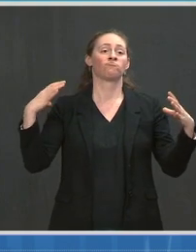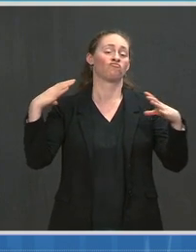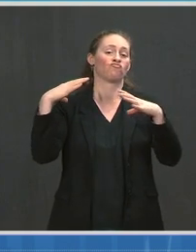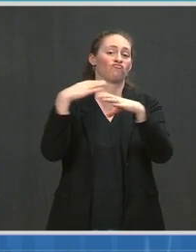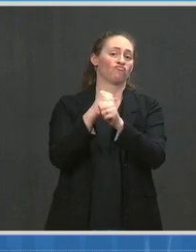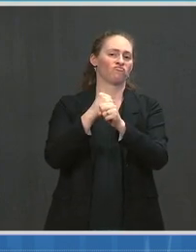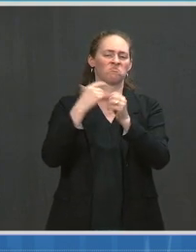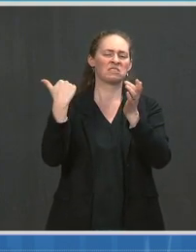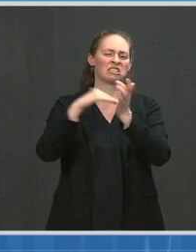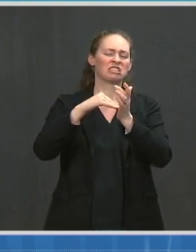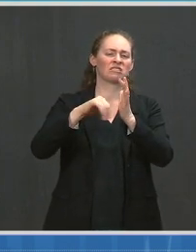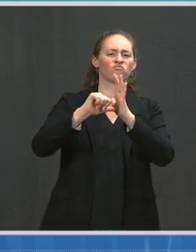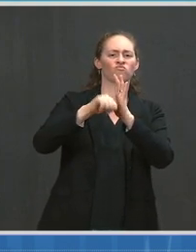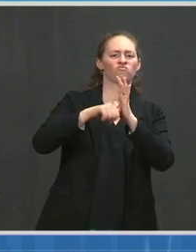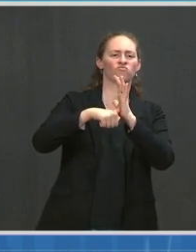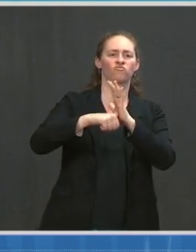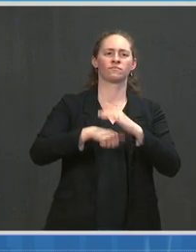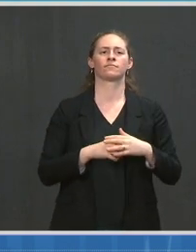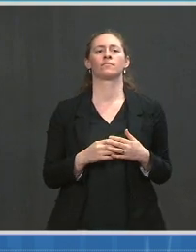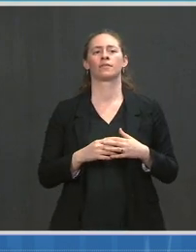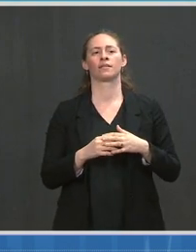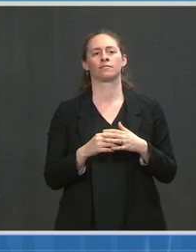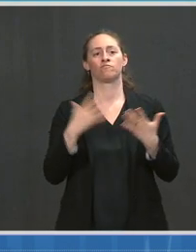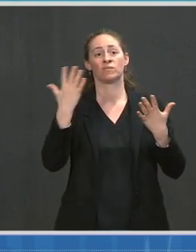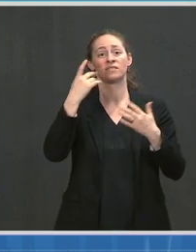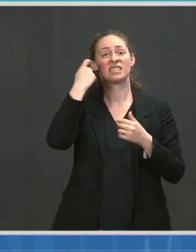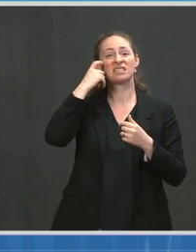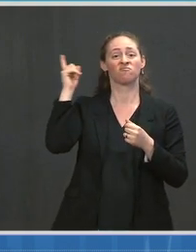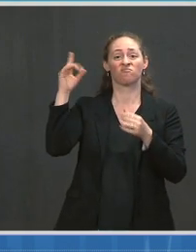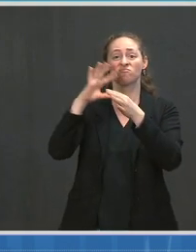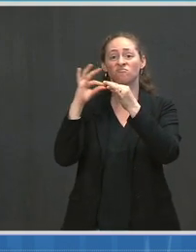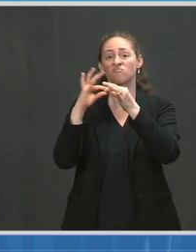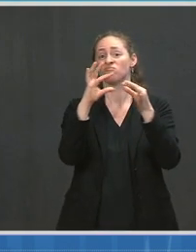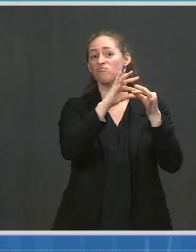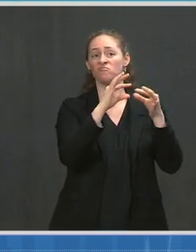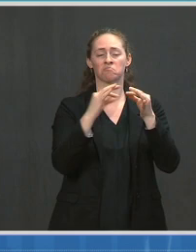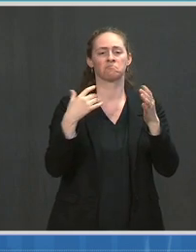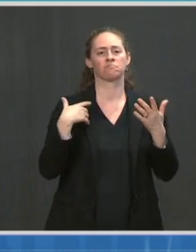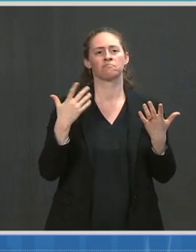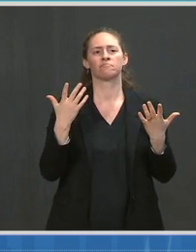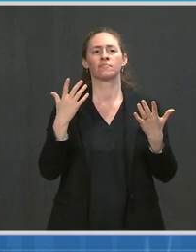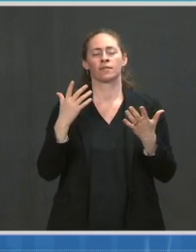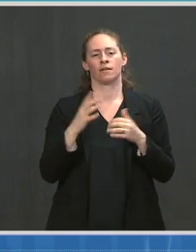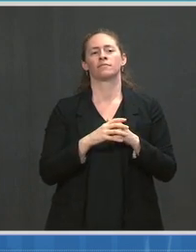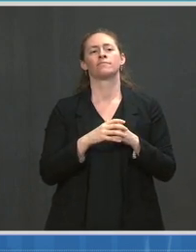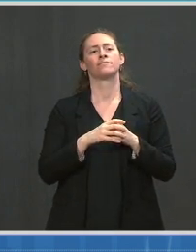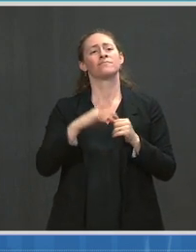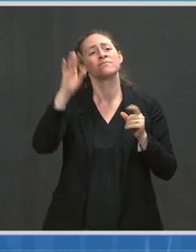and everyone wants to return to some state more normal as quickly as possible,